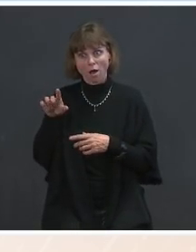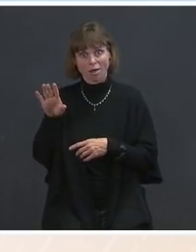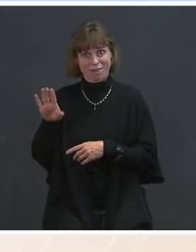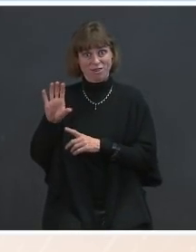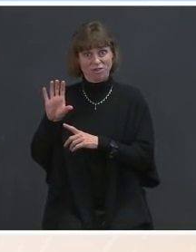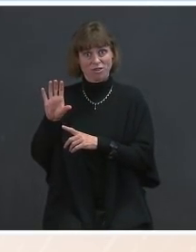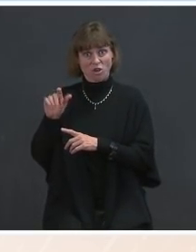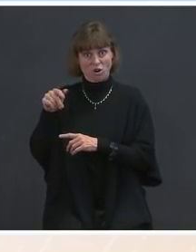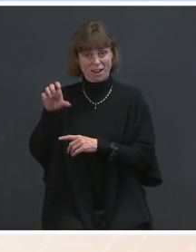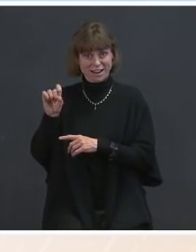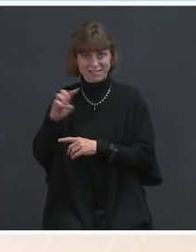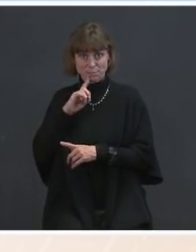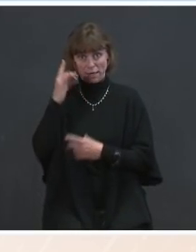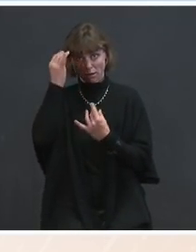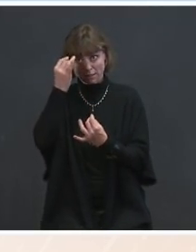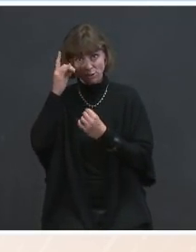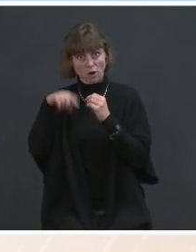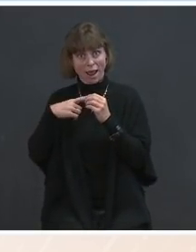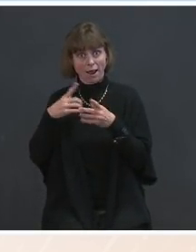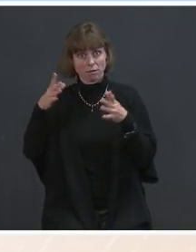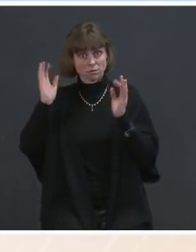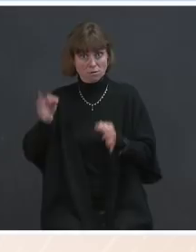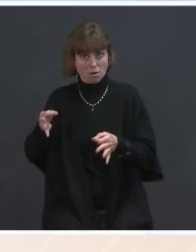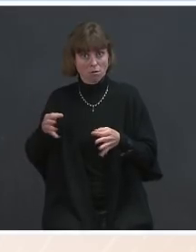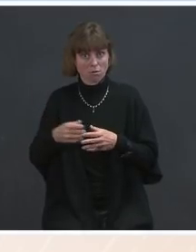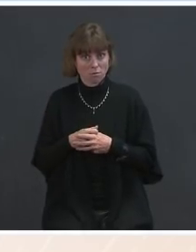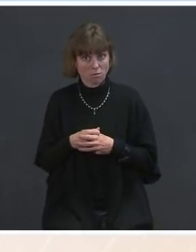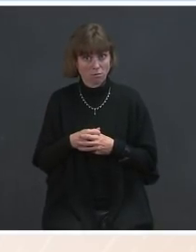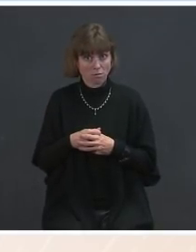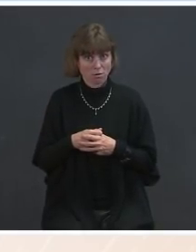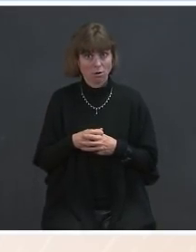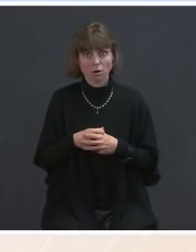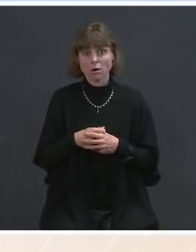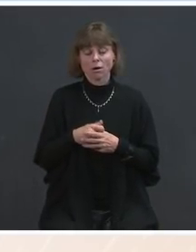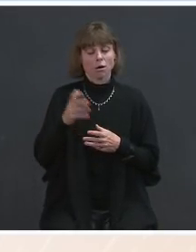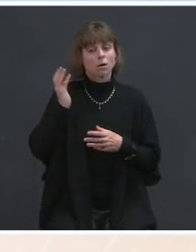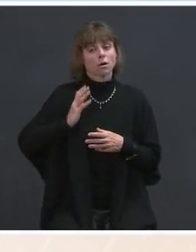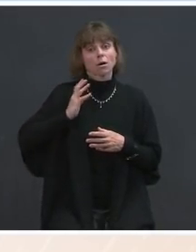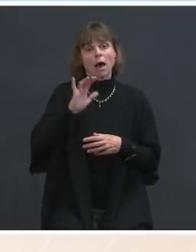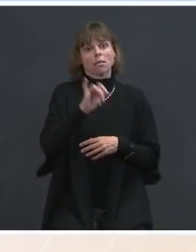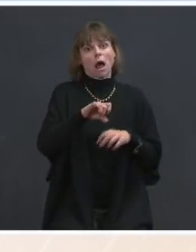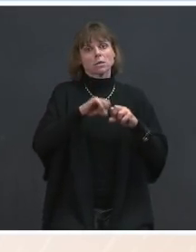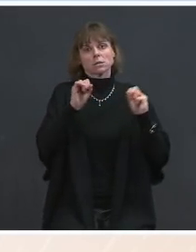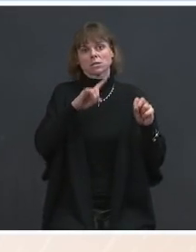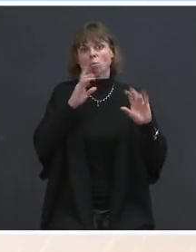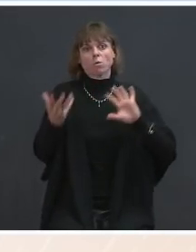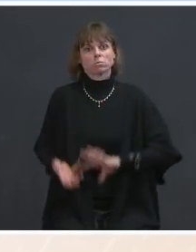We are trying to work through what was a dismantled and unprepared system because of the eff- --